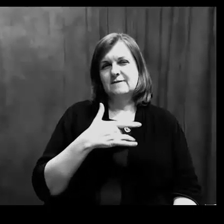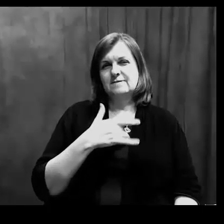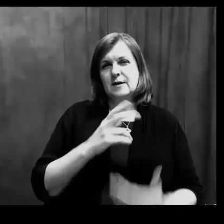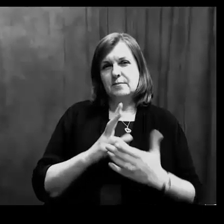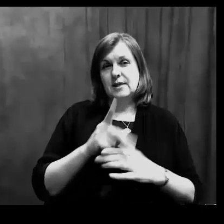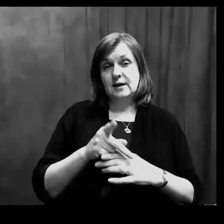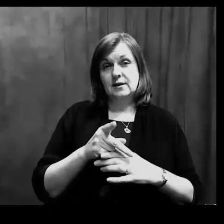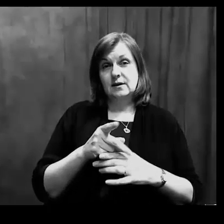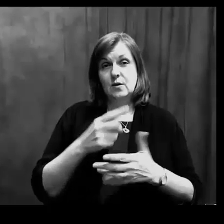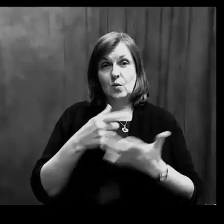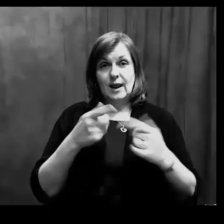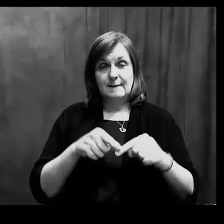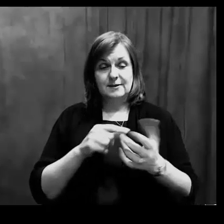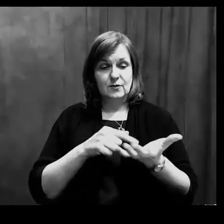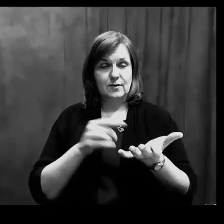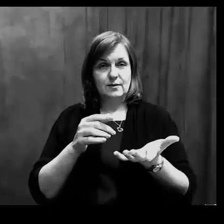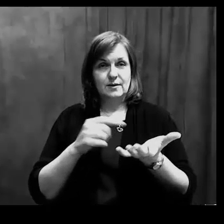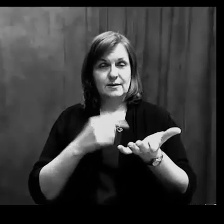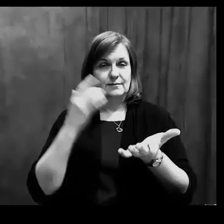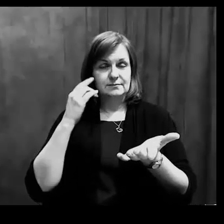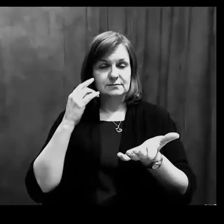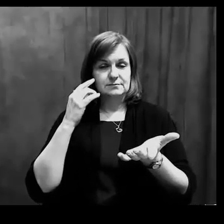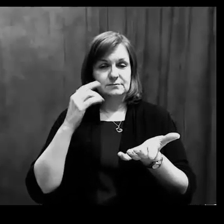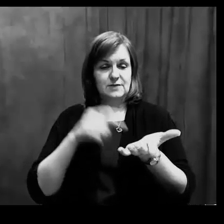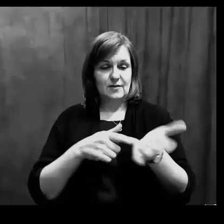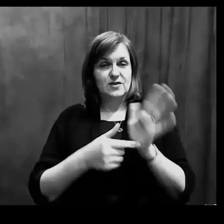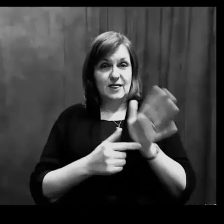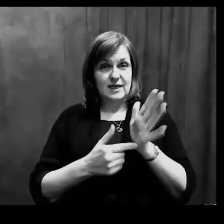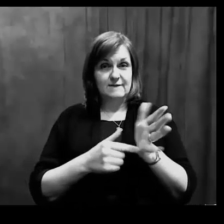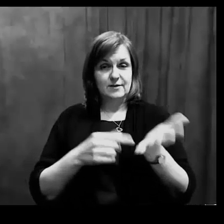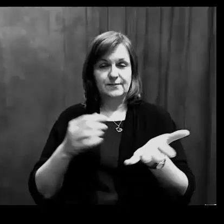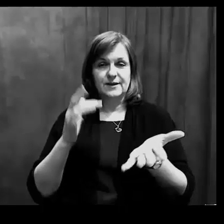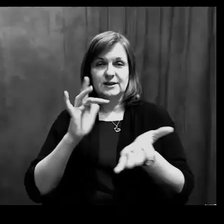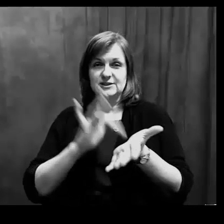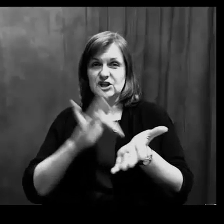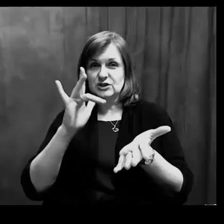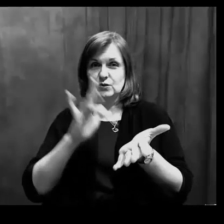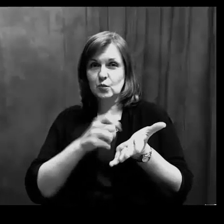these when you touch them -- in this case with a colored pencil they are touching it --